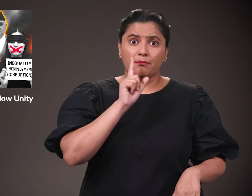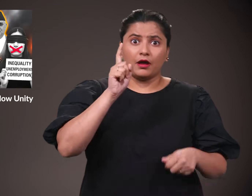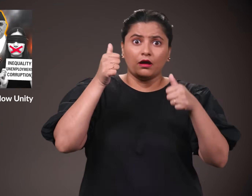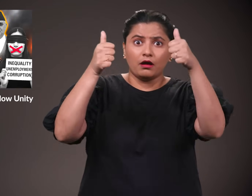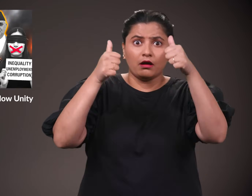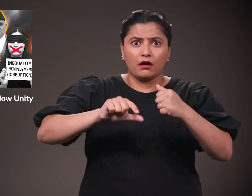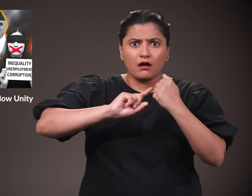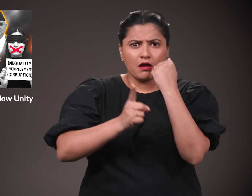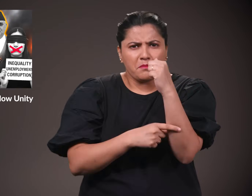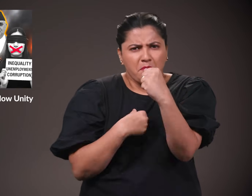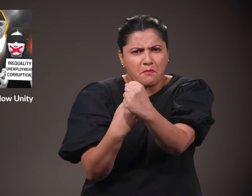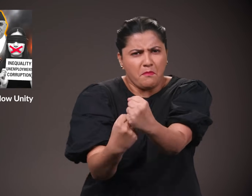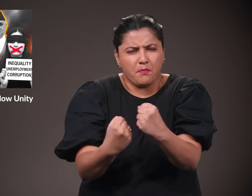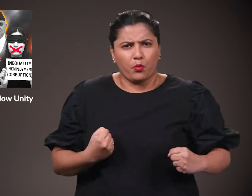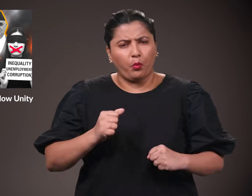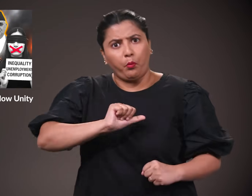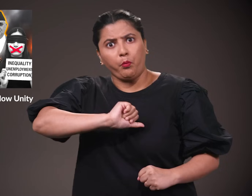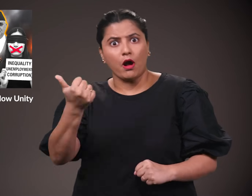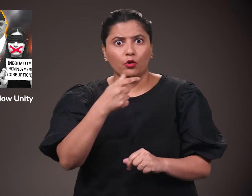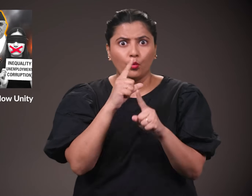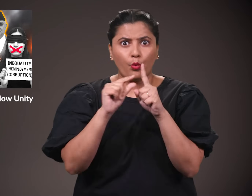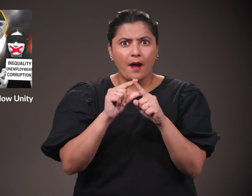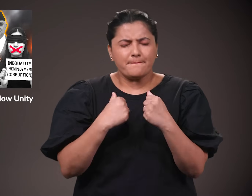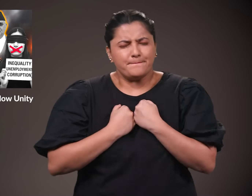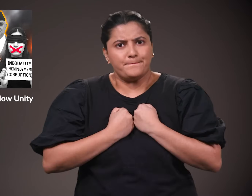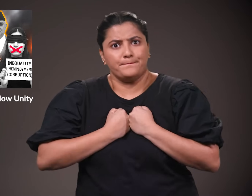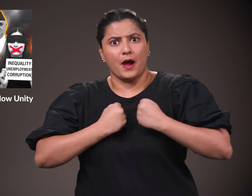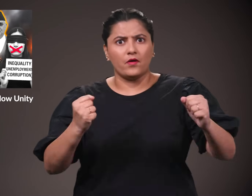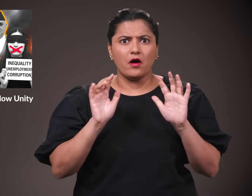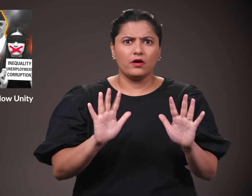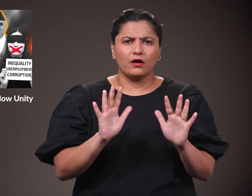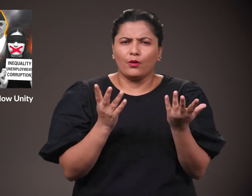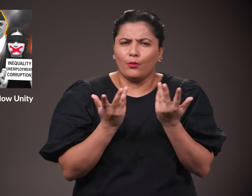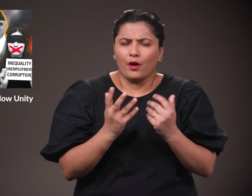But in the end, they proved to be powerful and showed great bravery. Why?